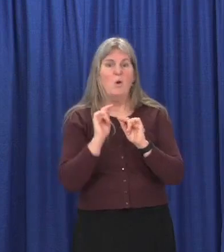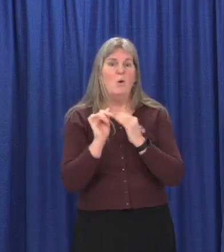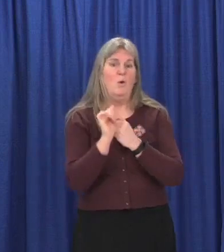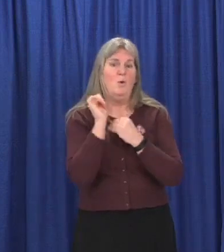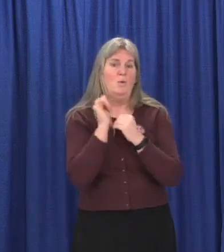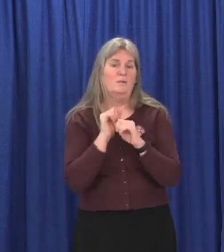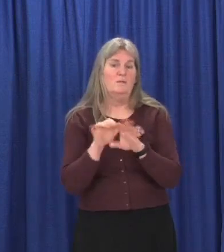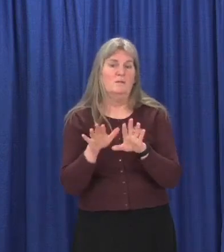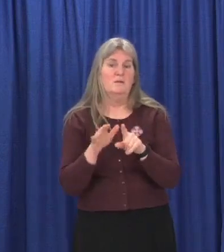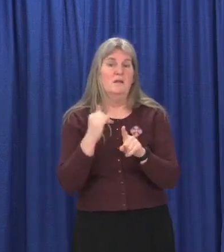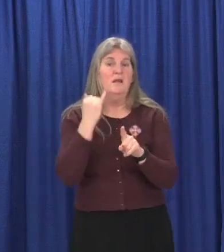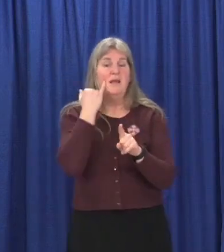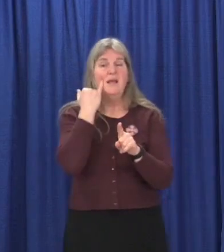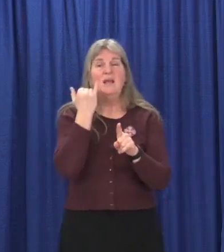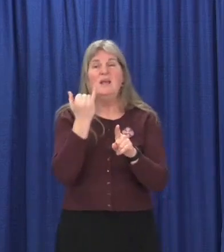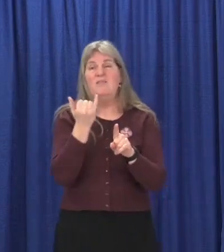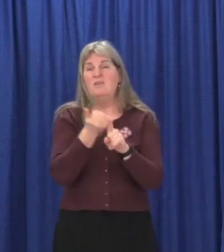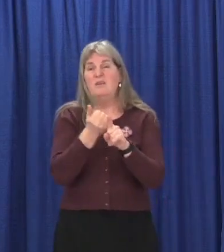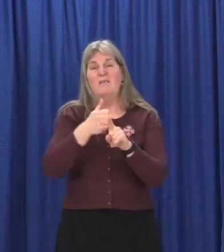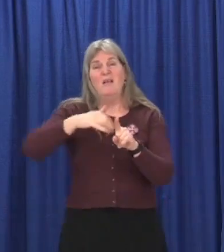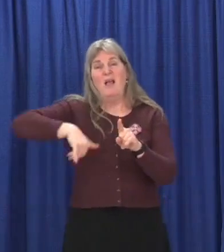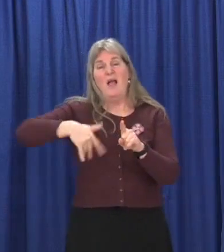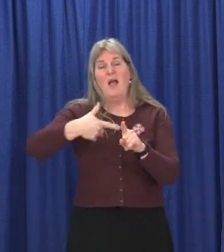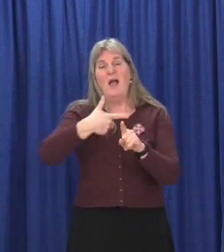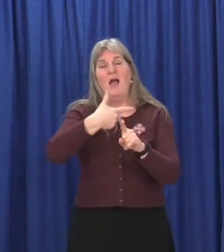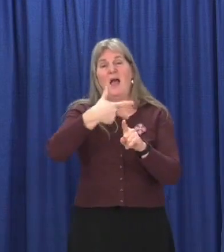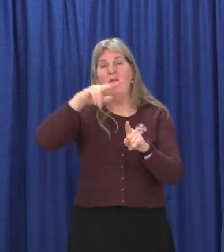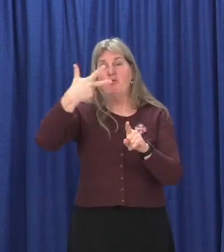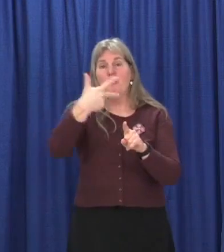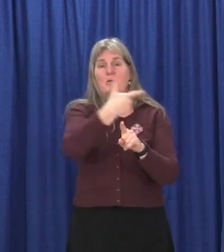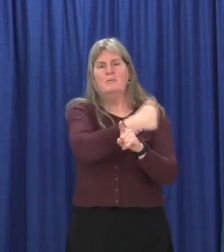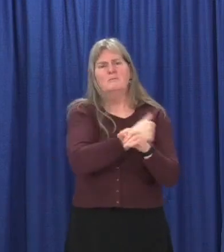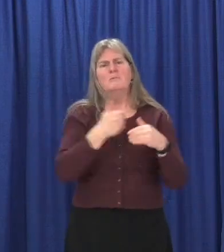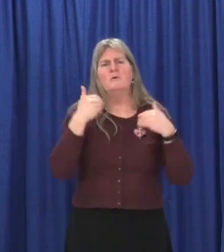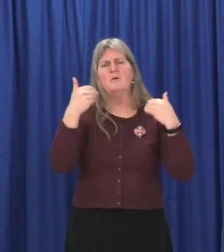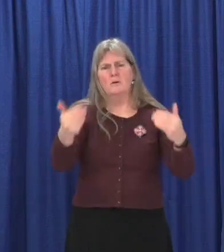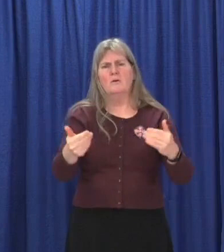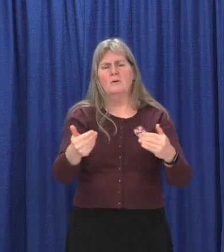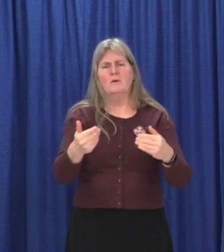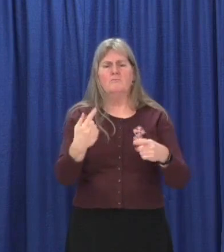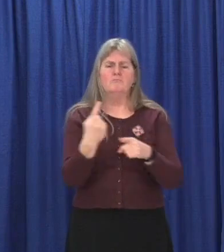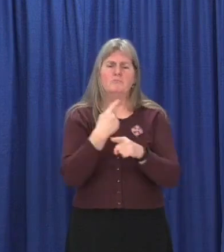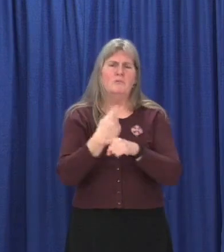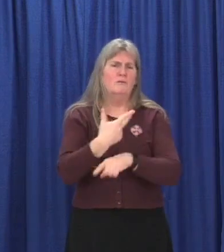if you have not done already, get your booster, make sure you are fully vaccinated, practice the safe six and mask